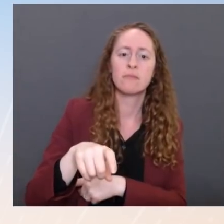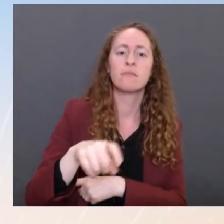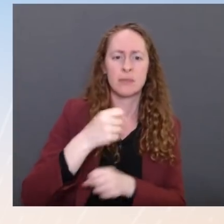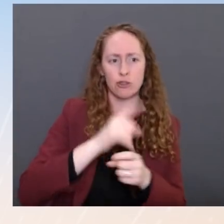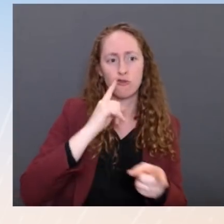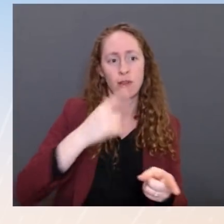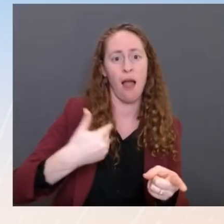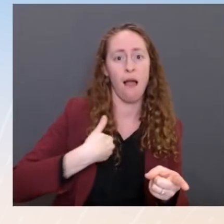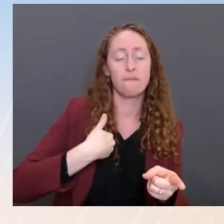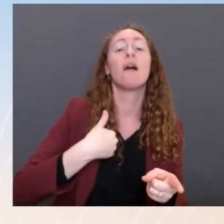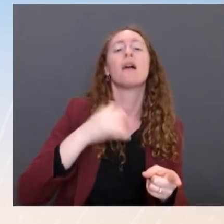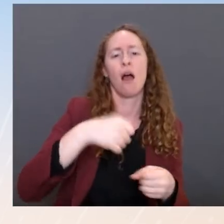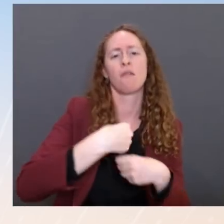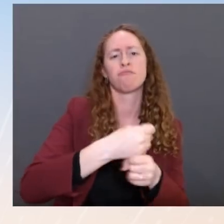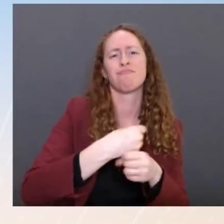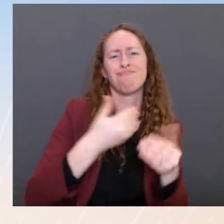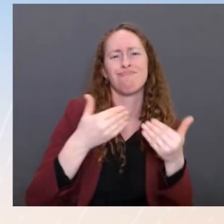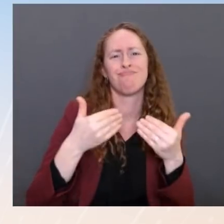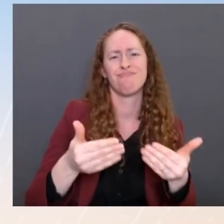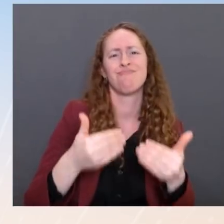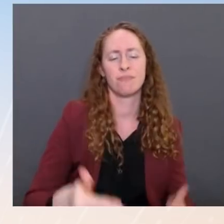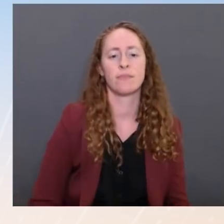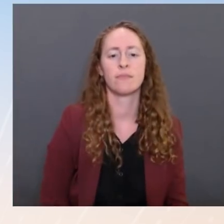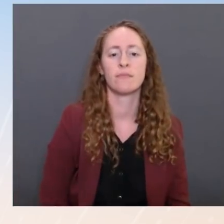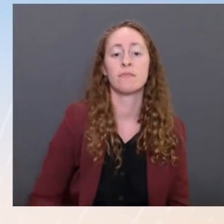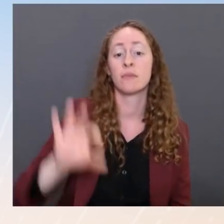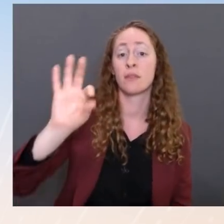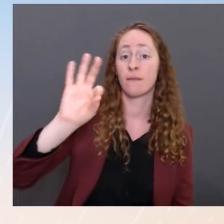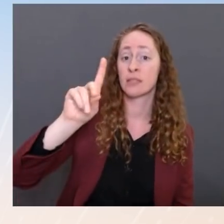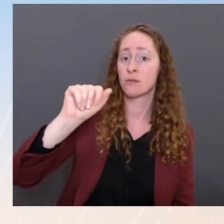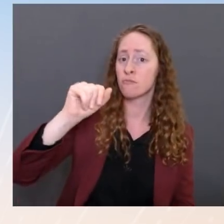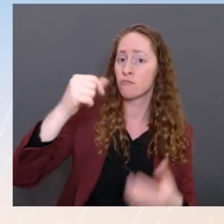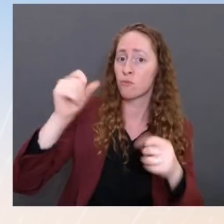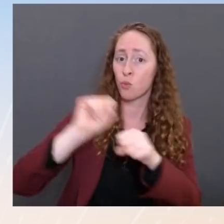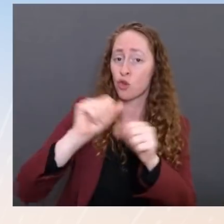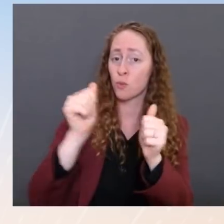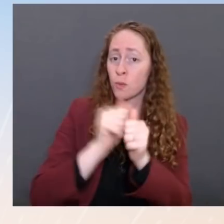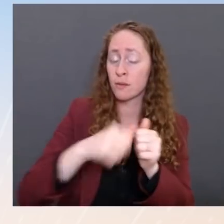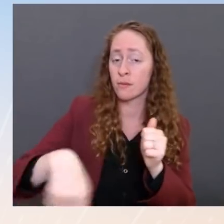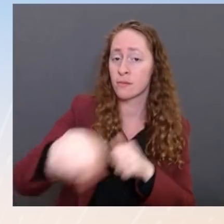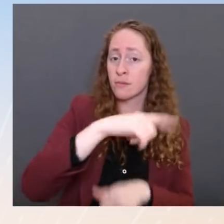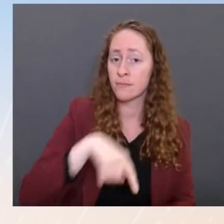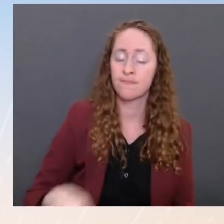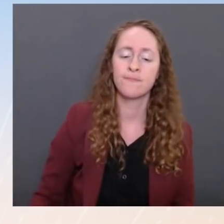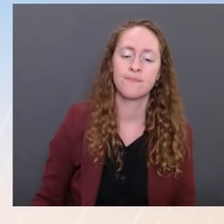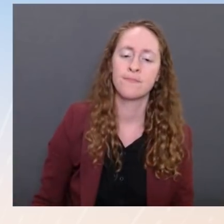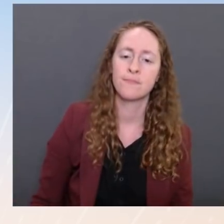Ms. Psaki: And the FDA has been doing that, but go ahead. The Press: On this whole supply chain issue, we often hear the President saying the solution